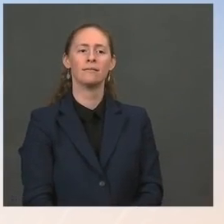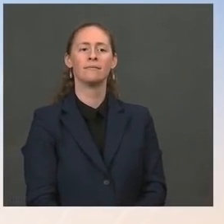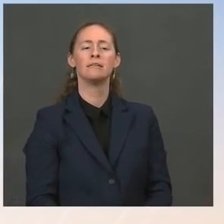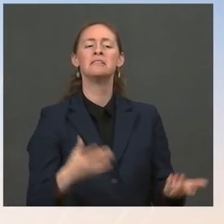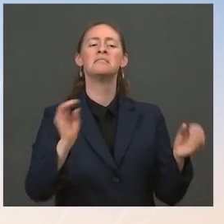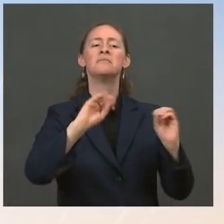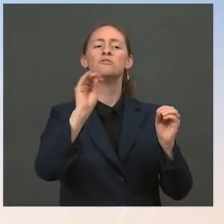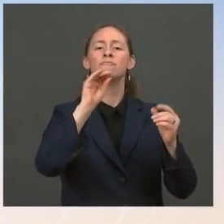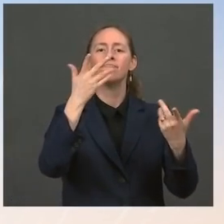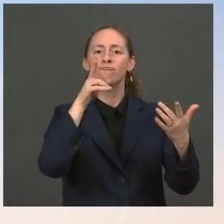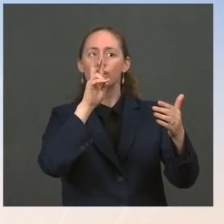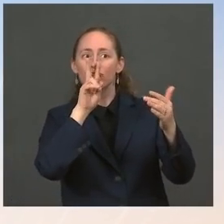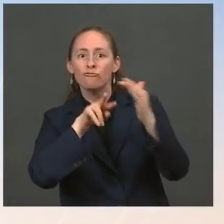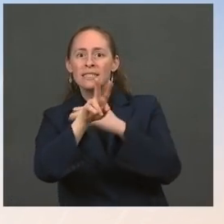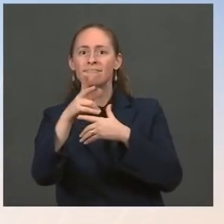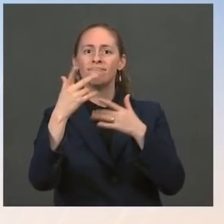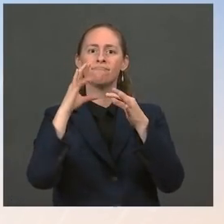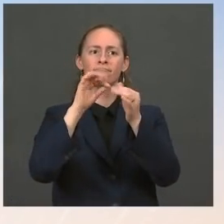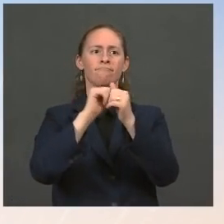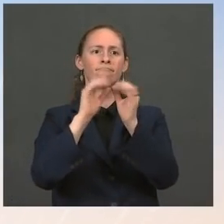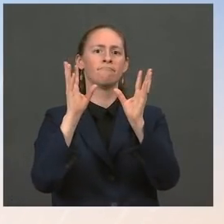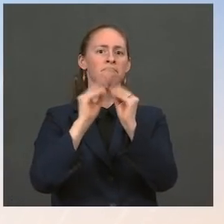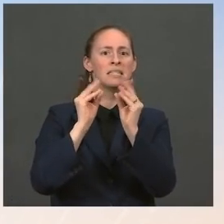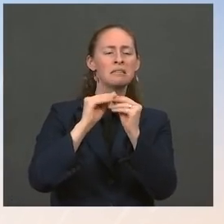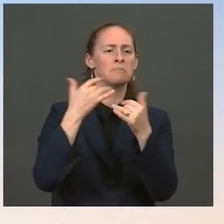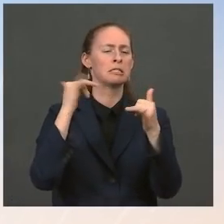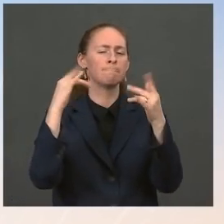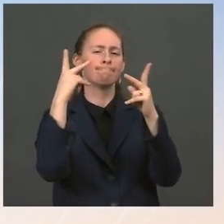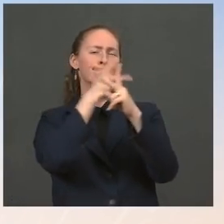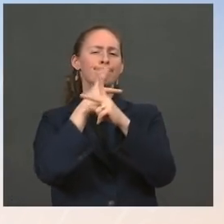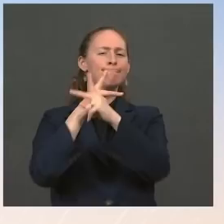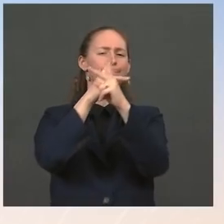That's something that we're still working through at this point in time, every day.